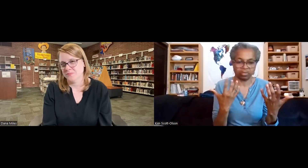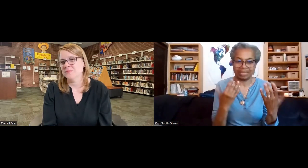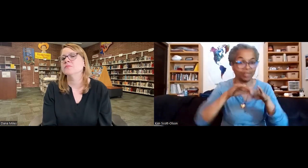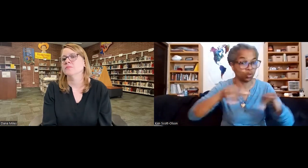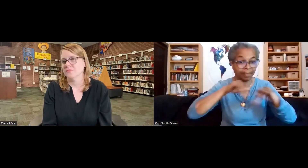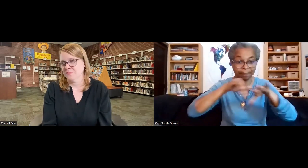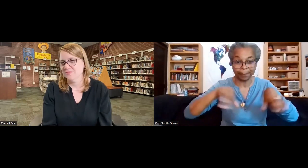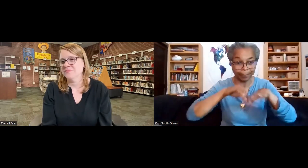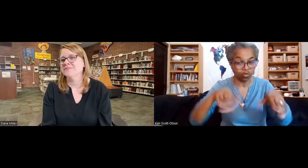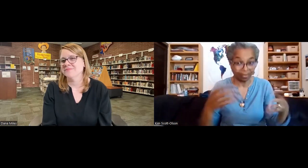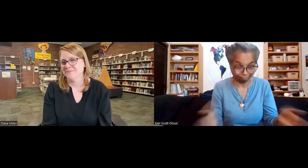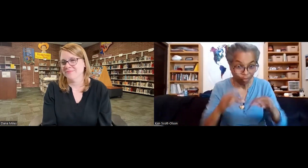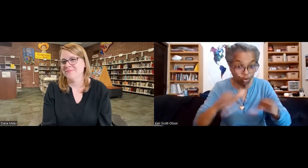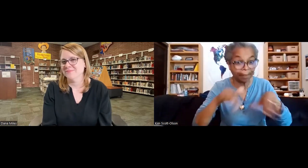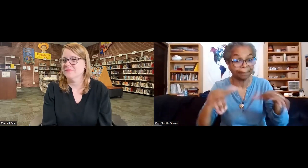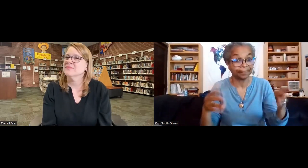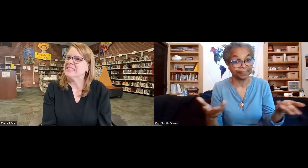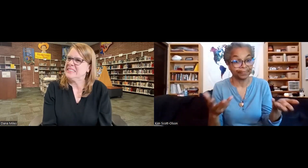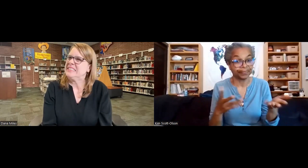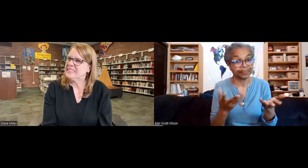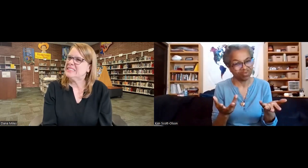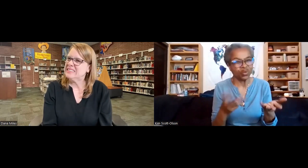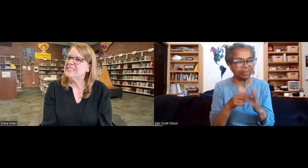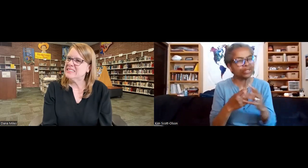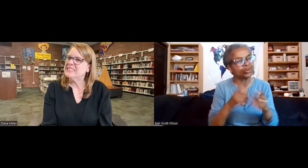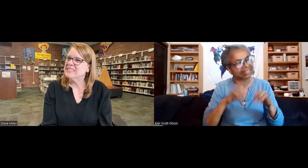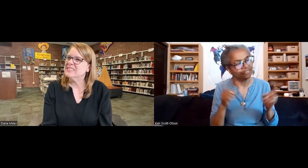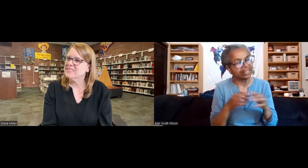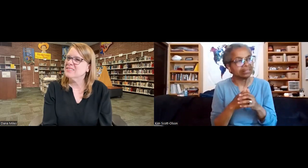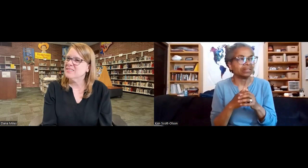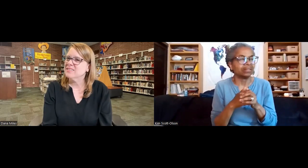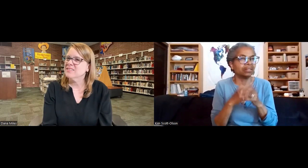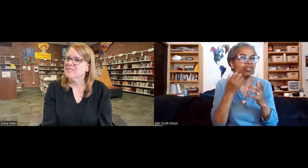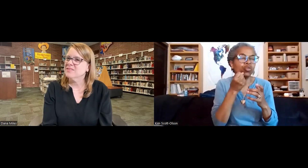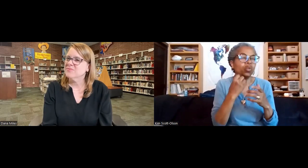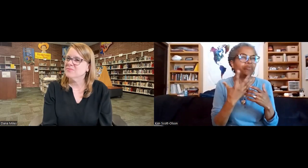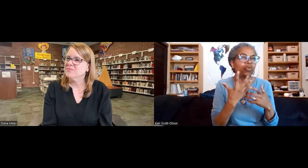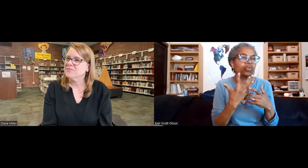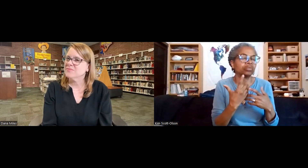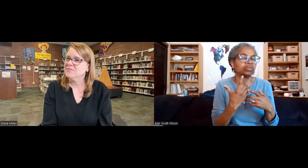It becomes sink or swim. So that’s the difference.